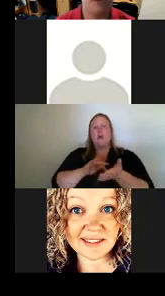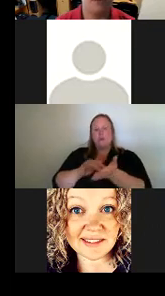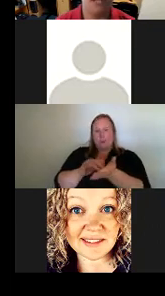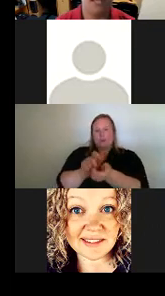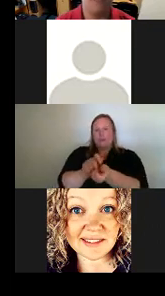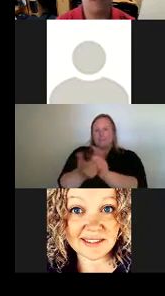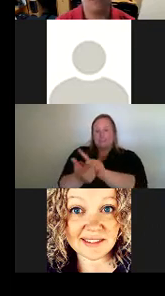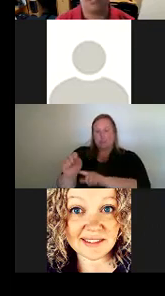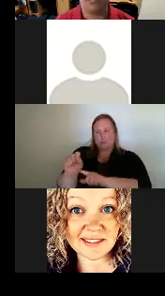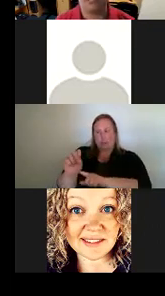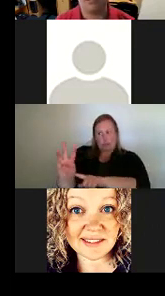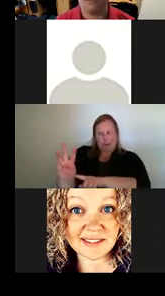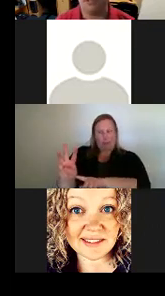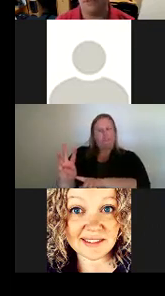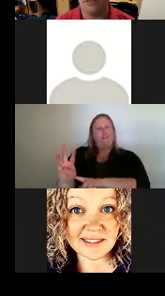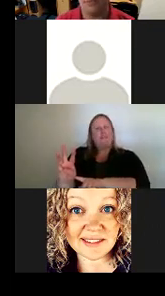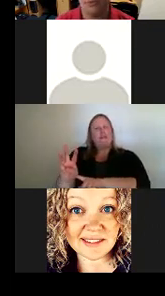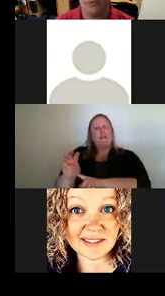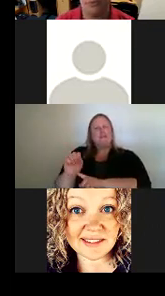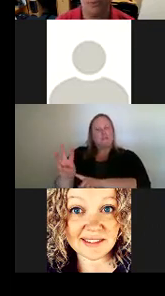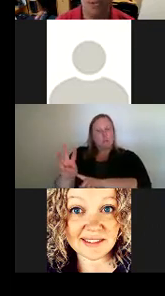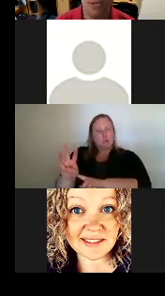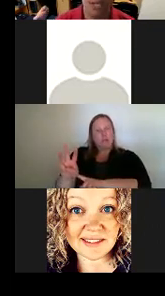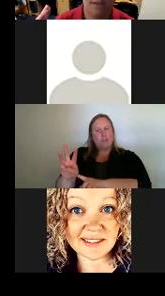AND THE BRAILLE TRANSLATION SOFTWARE ALLOWS YOU TO HAVE